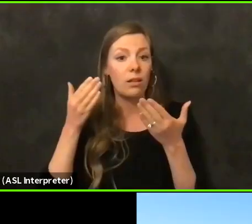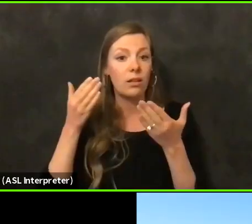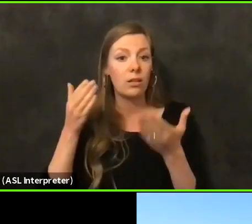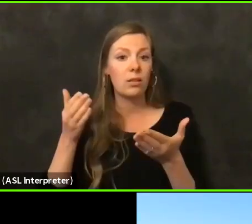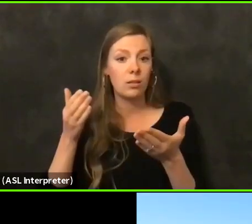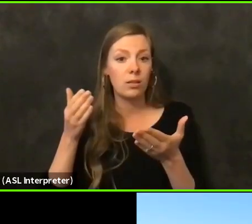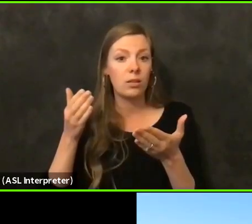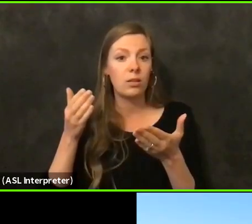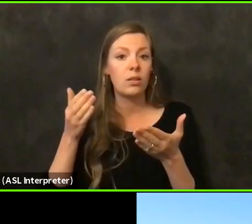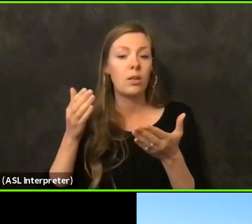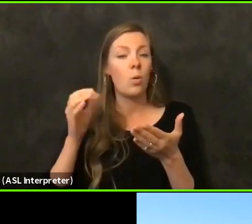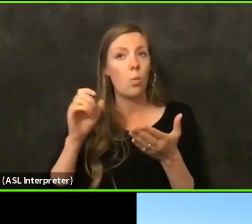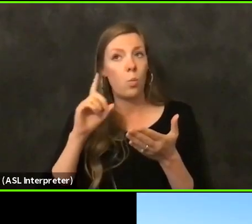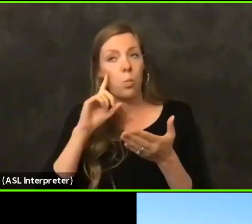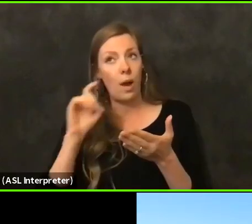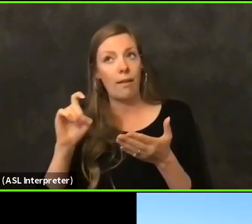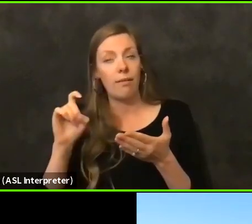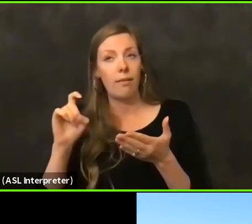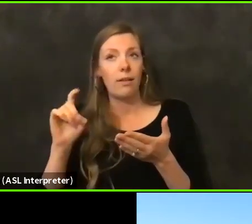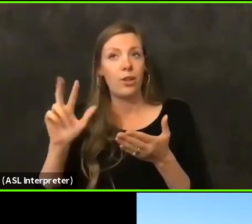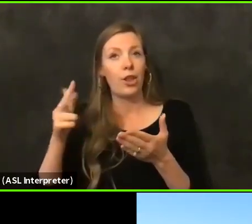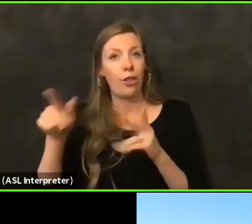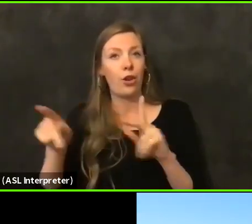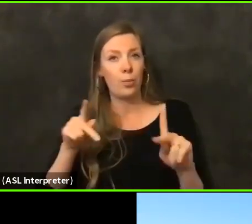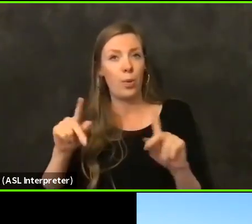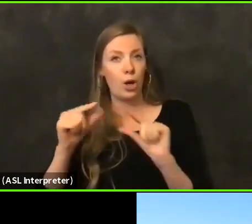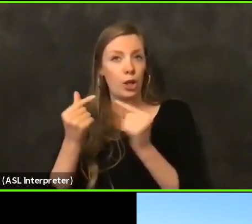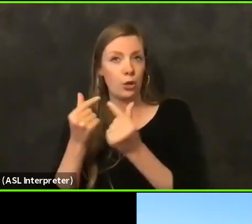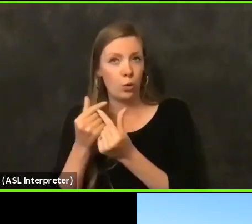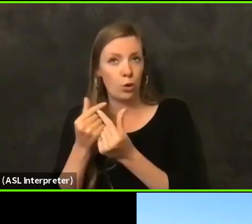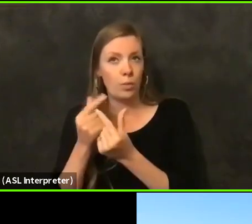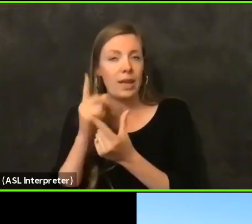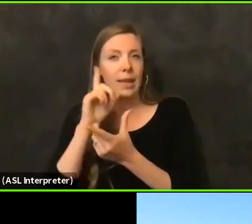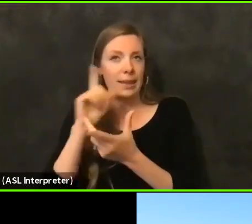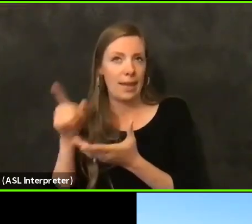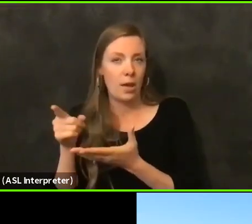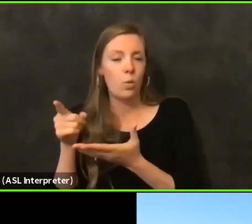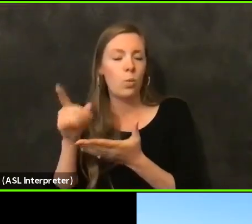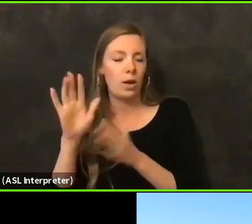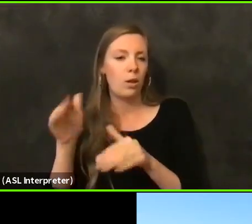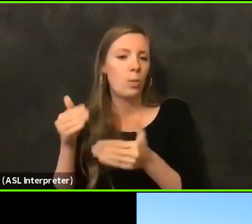who's the third party contractor to help with Mintern, will provide technical